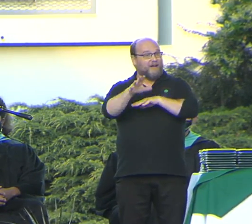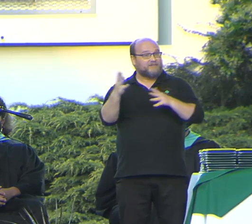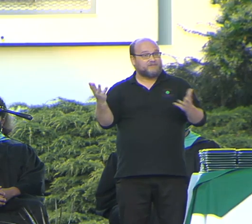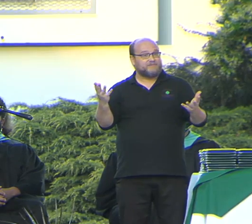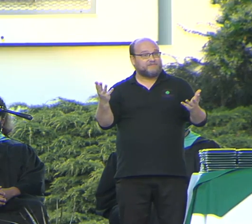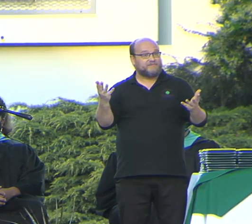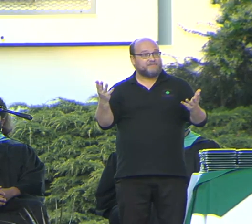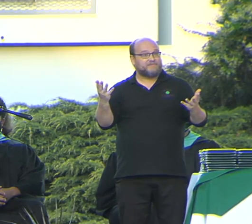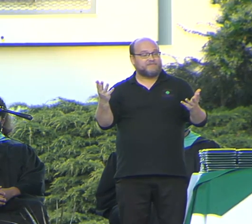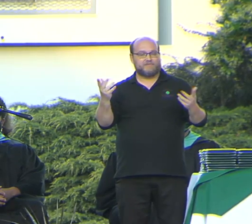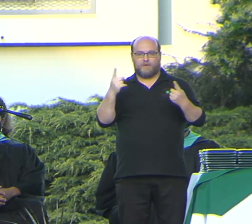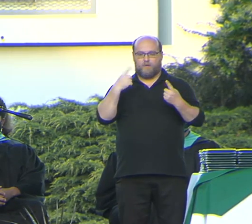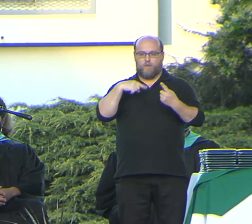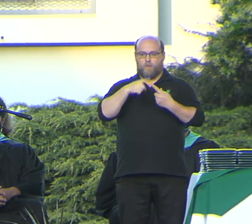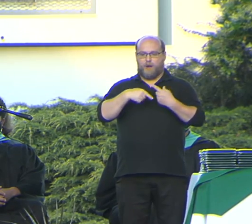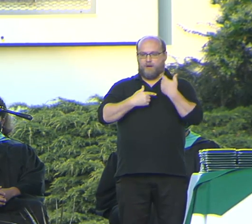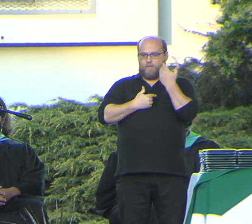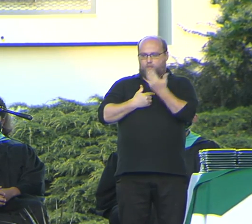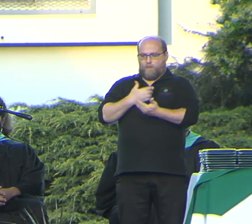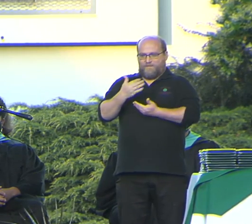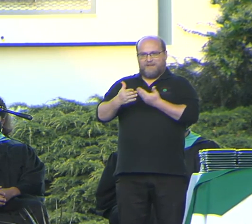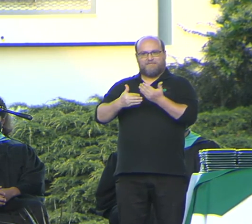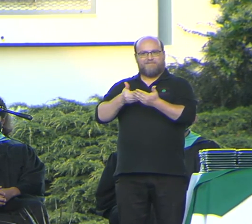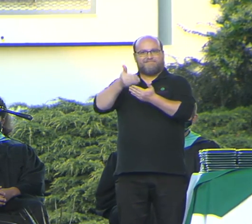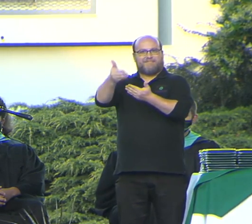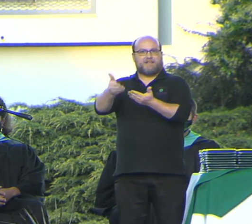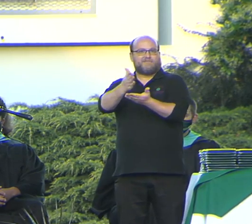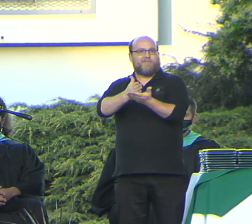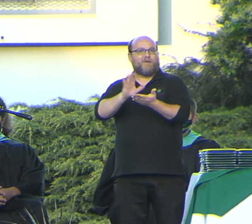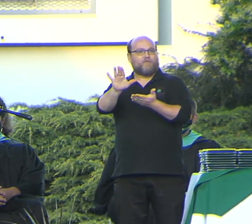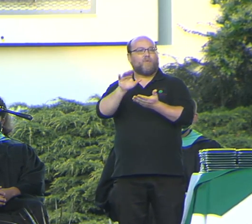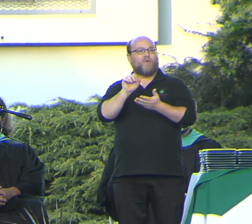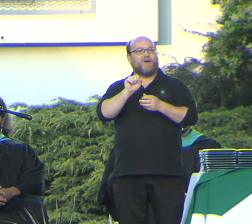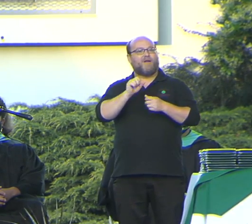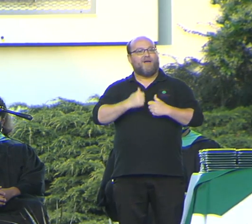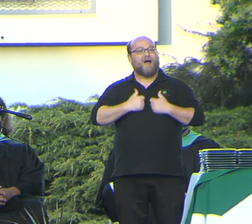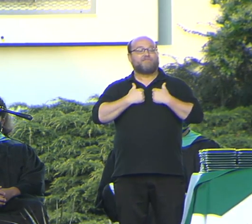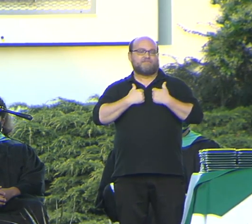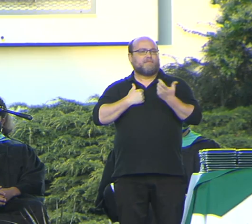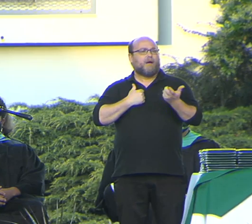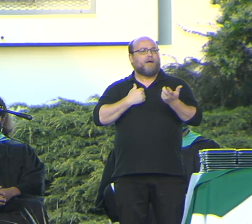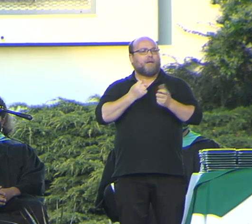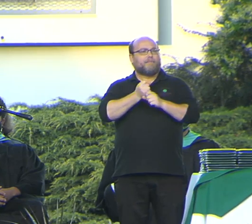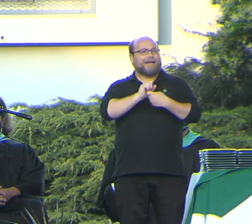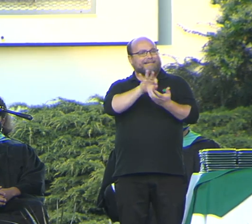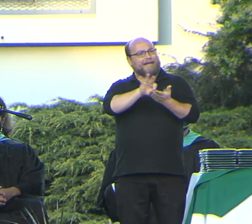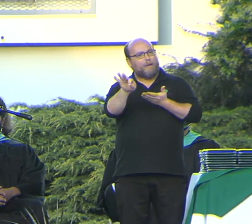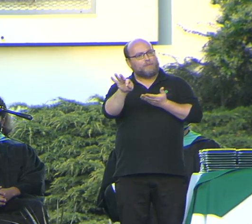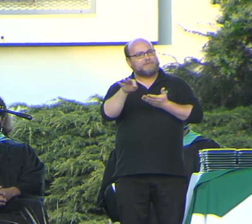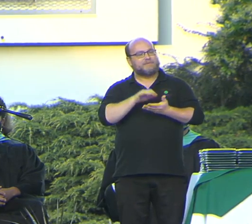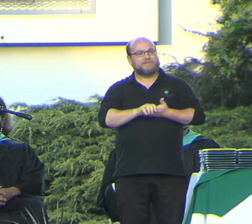when you're moving forward to the next chapter of your life make it count. Many adults in my life told me to just enjoy